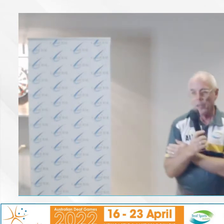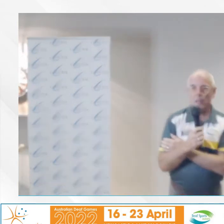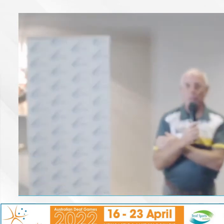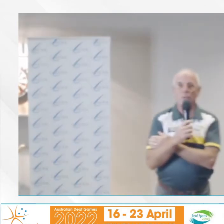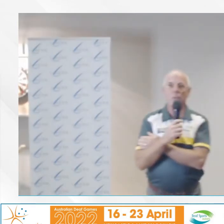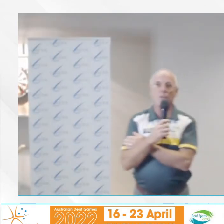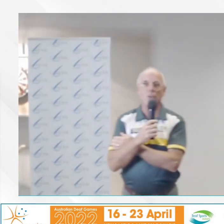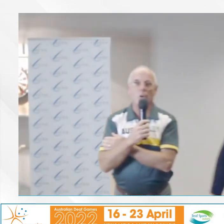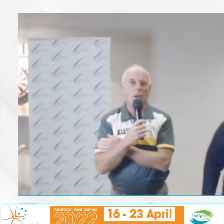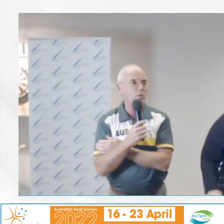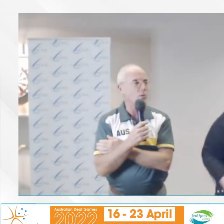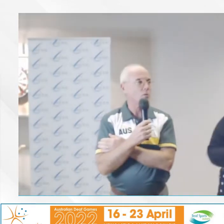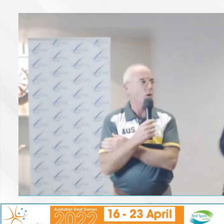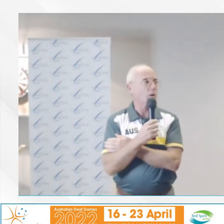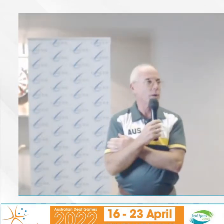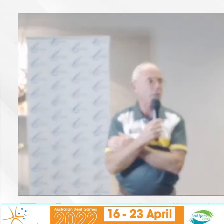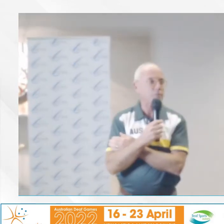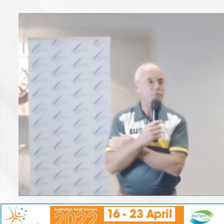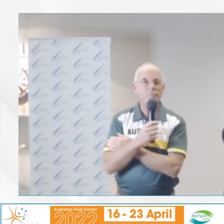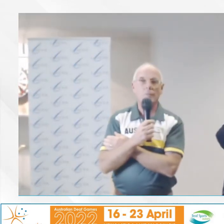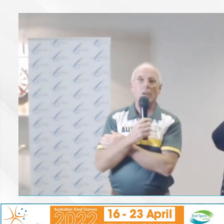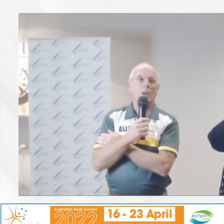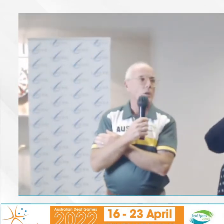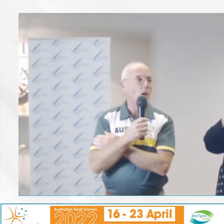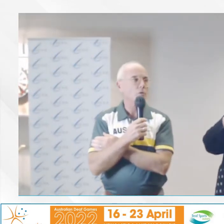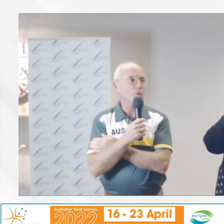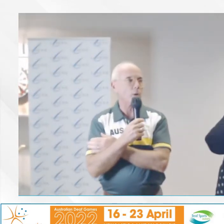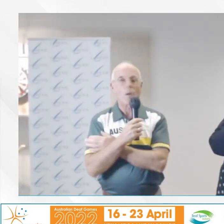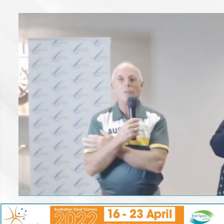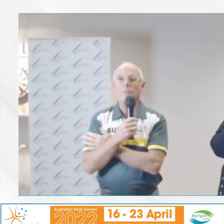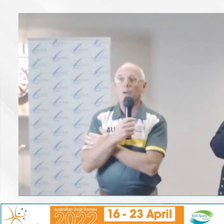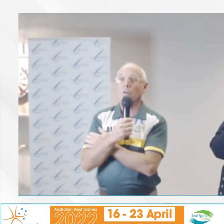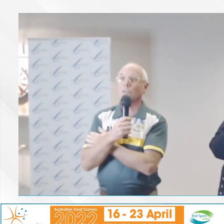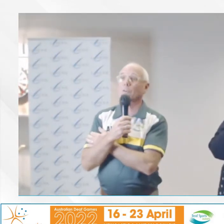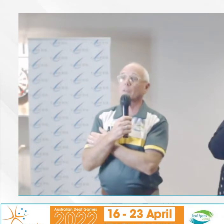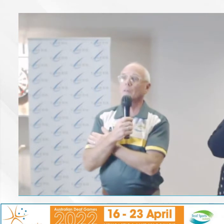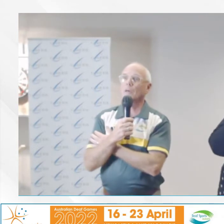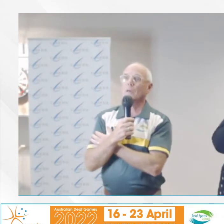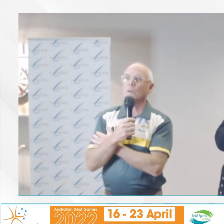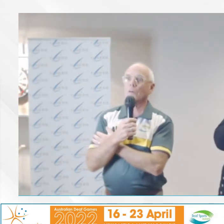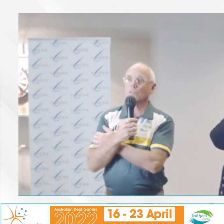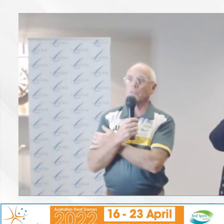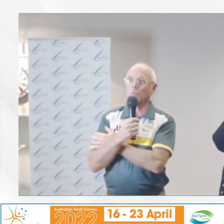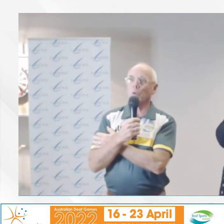there's microphone a few questions on um live streaming ones about crossfit crossfit will be